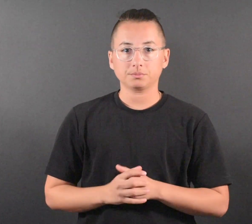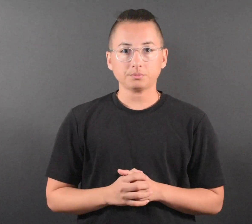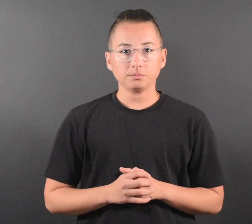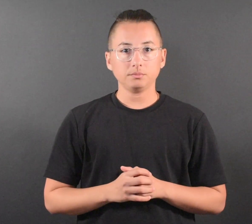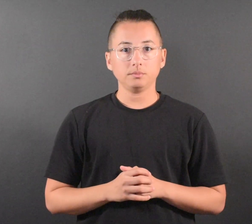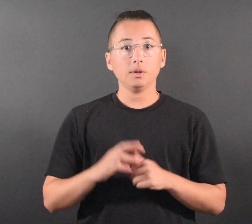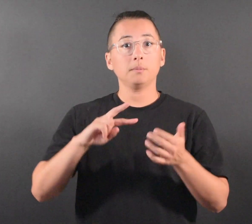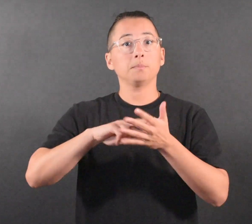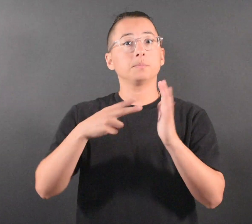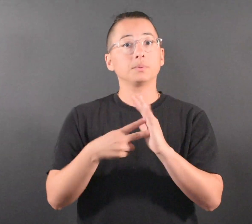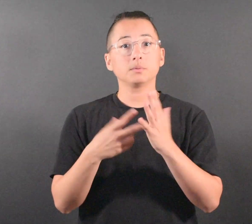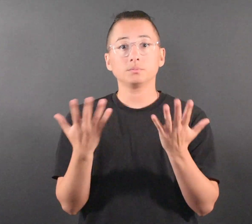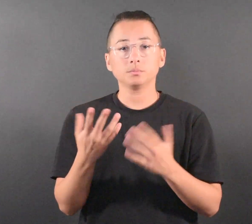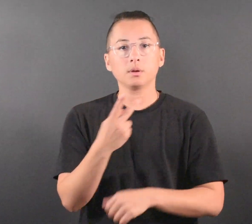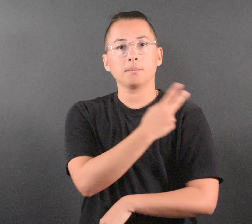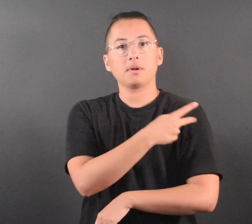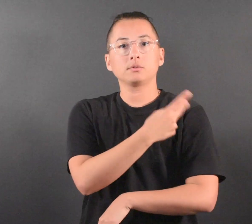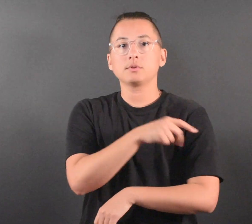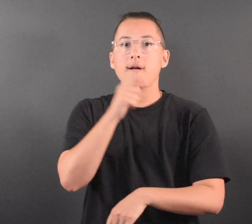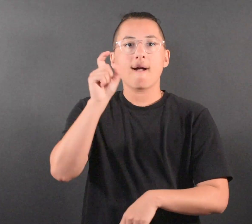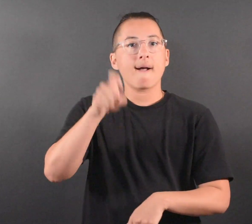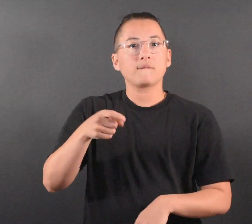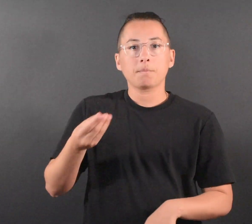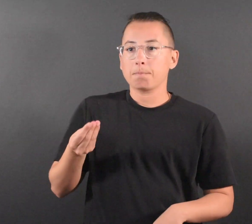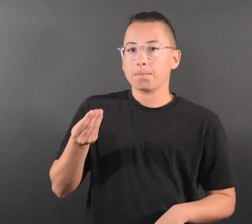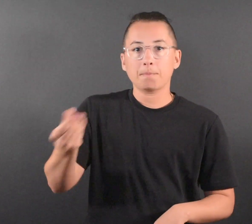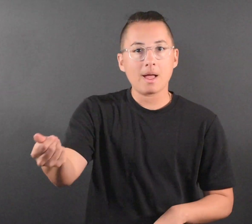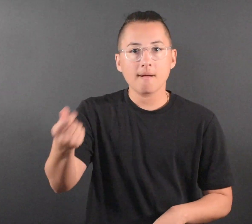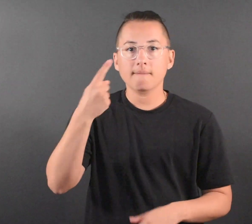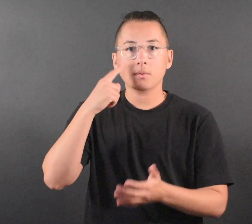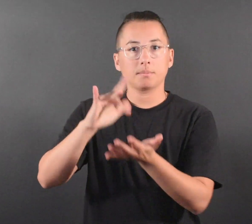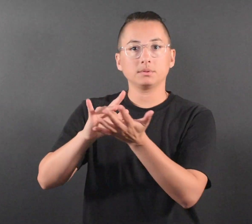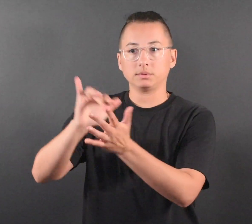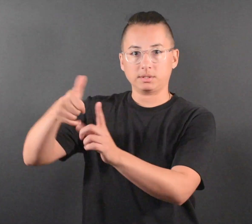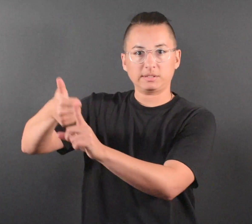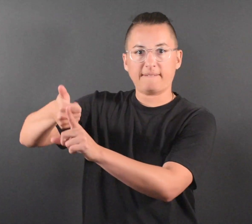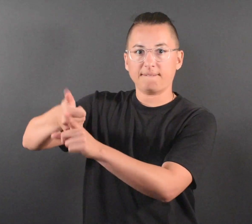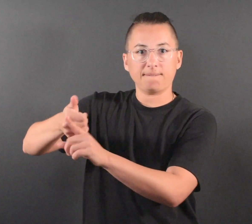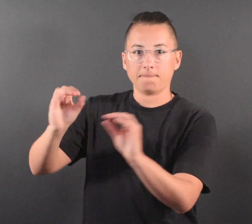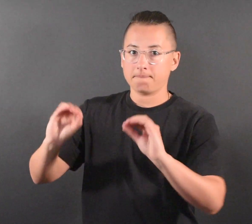most COVID-19 medications, which means patients do not have to pay for the medication itself.